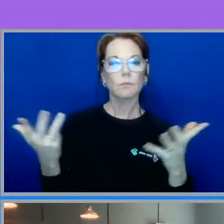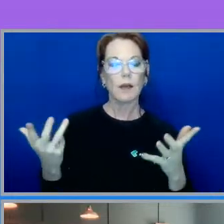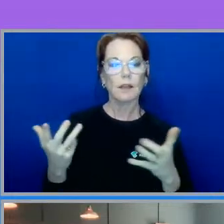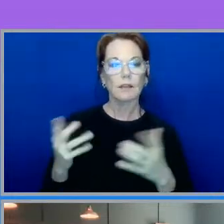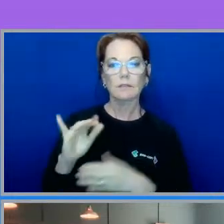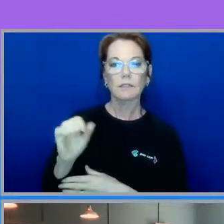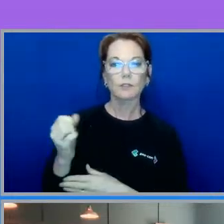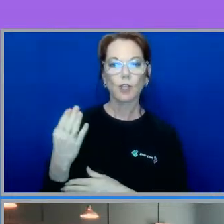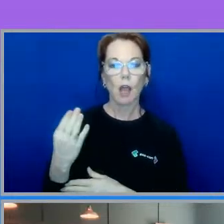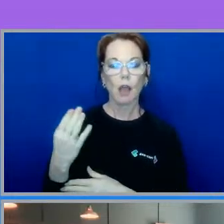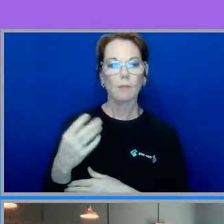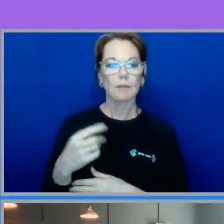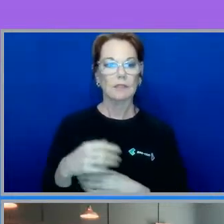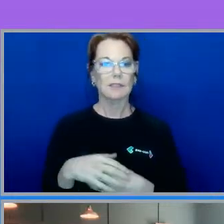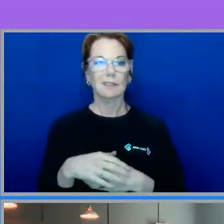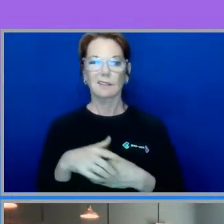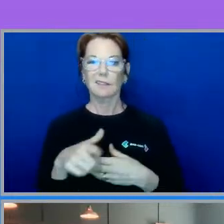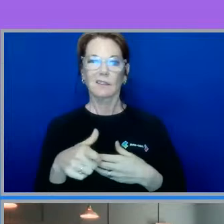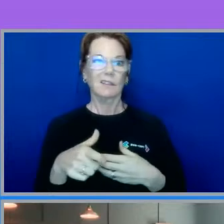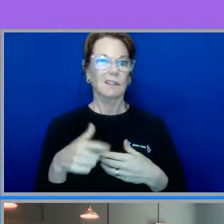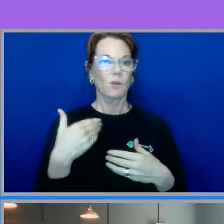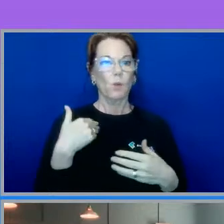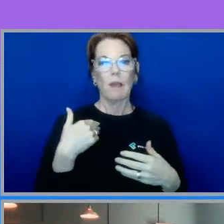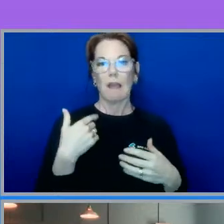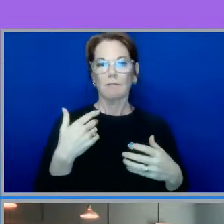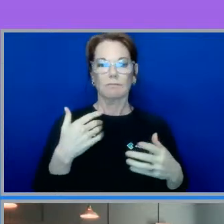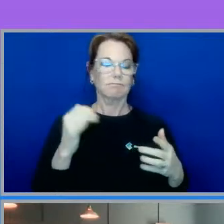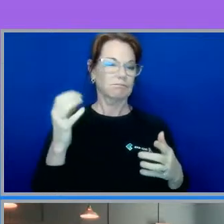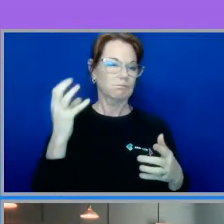these concepts than memorize these big definitions as we're